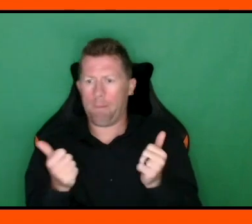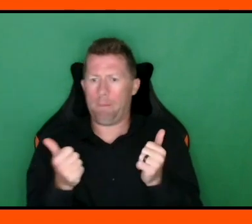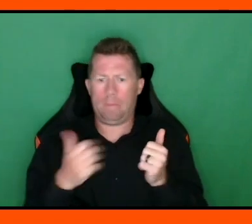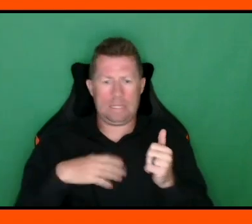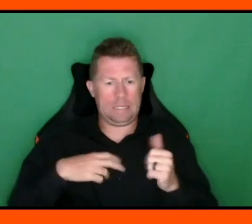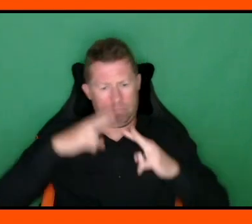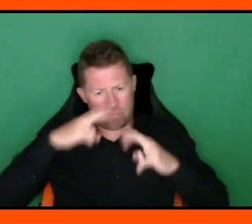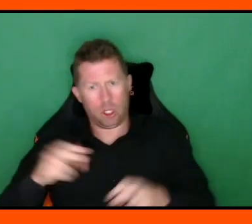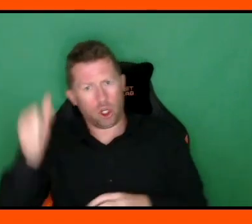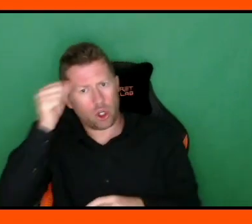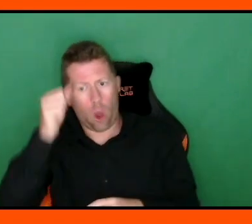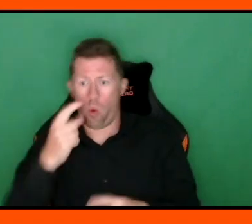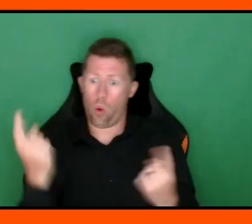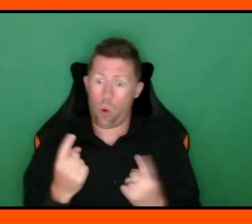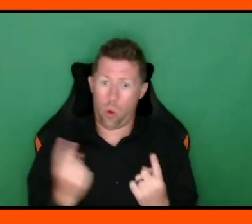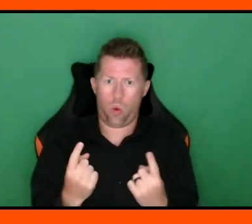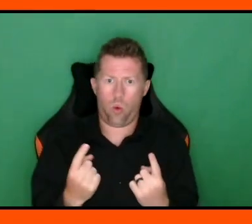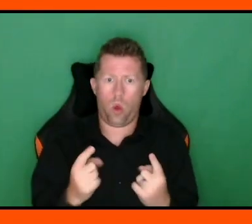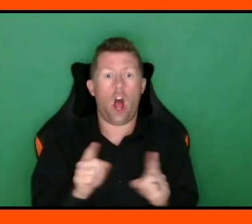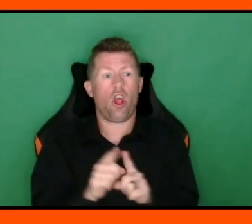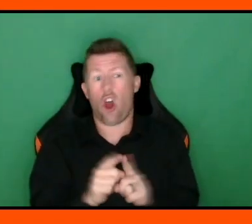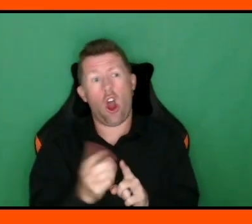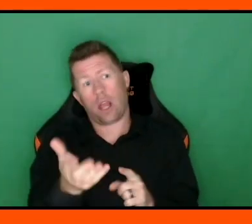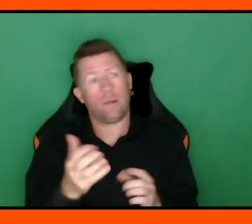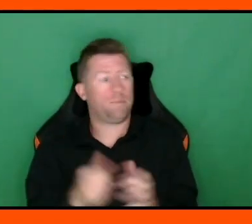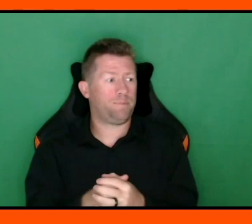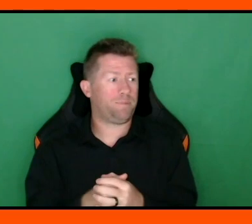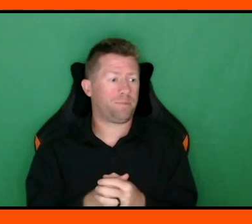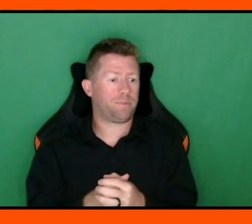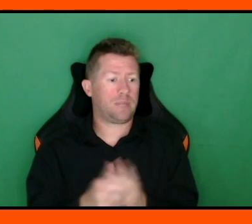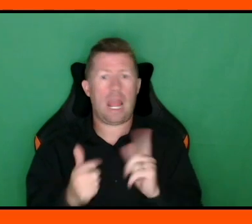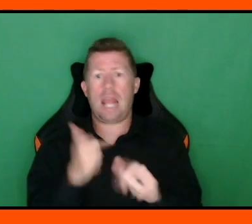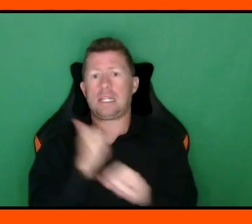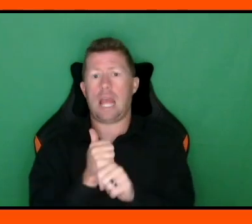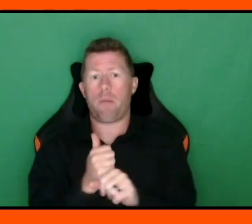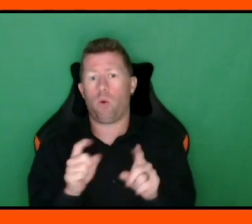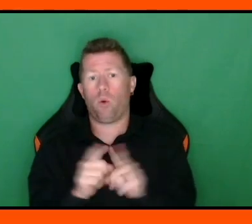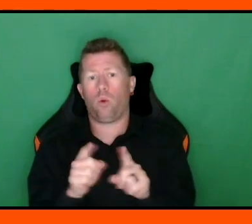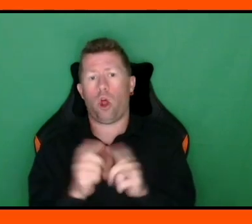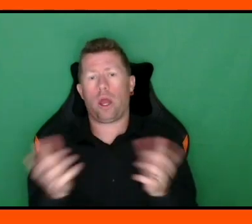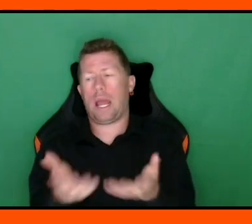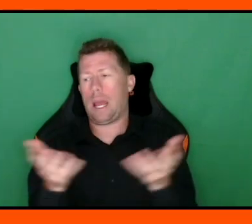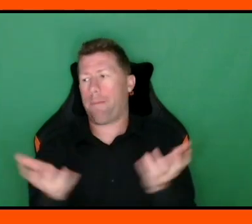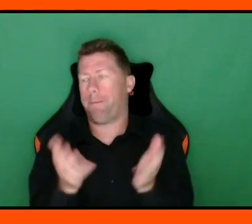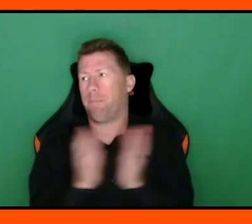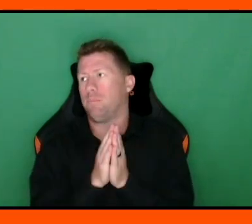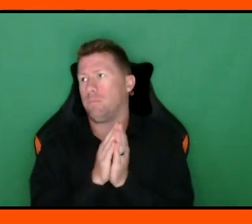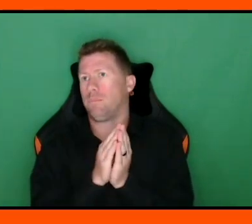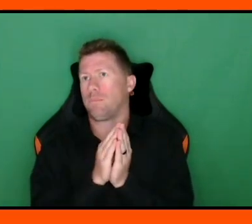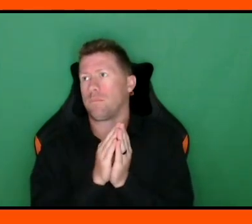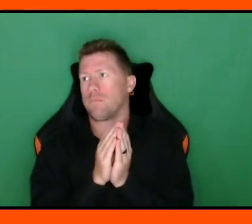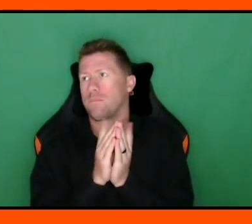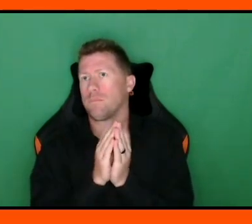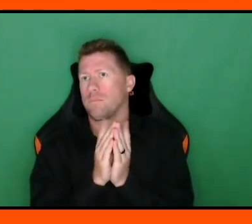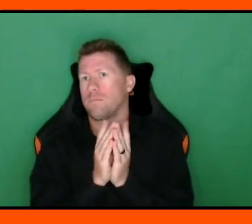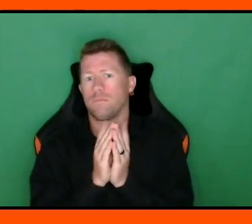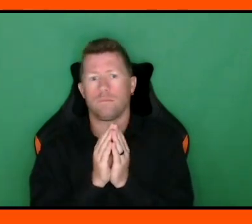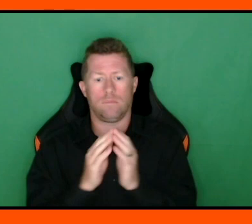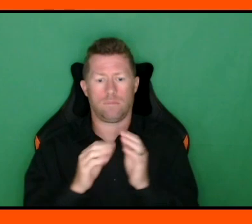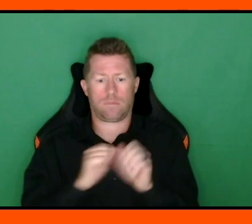Critically this would be things for our population estimates.